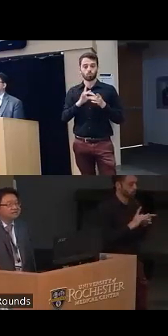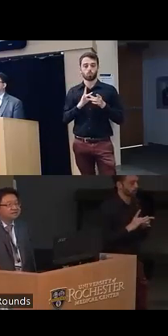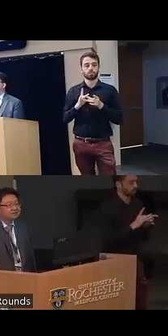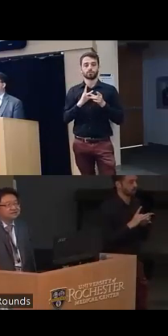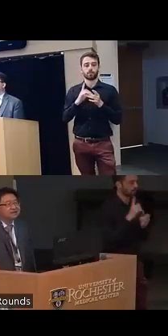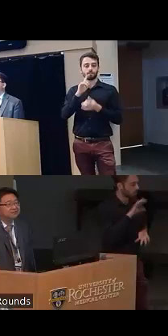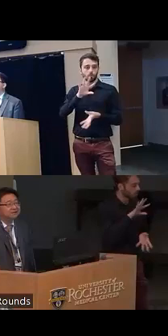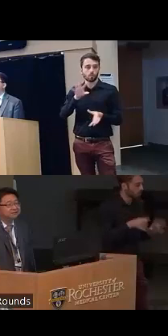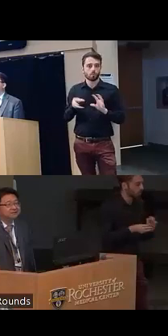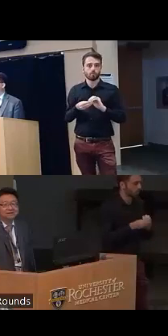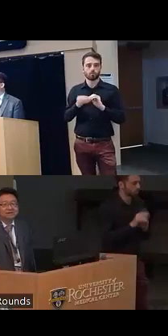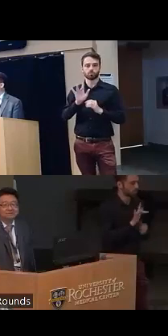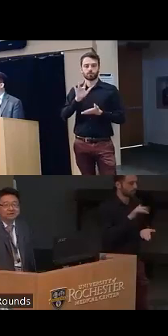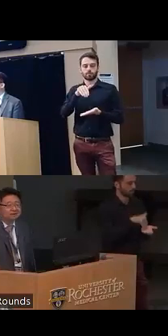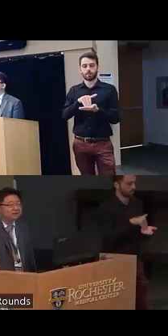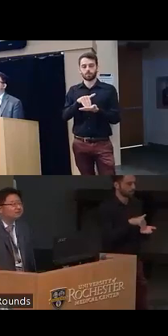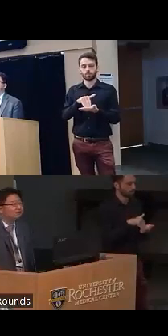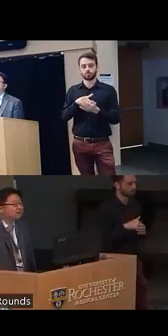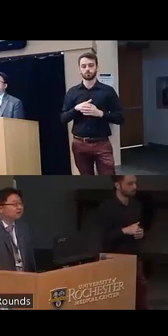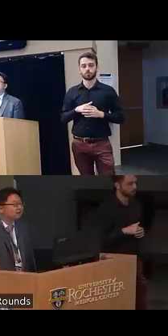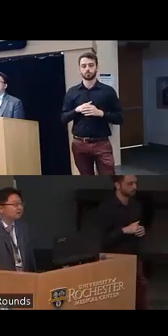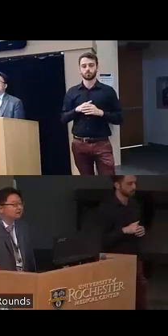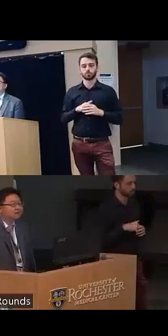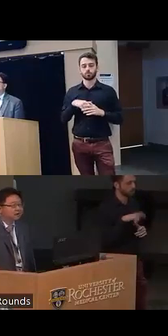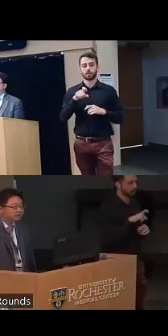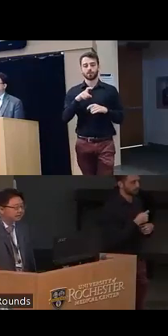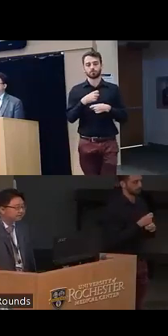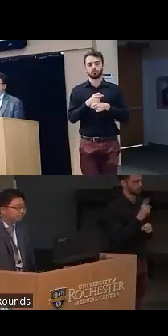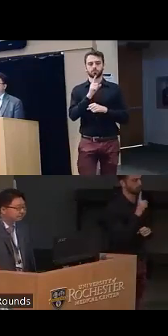cannot just keep expanding we have to find the way to integrate and coordinate them